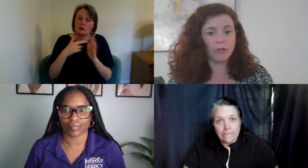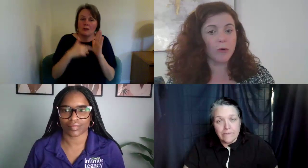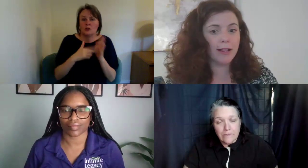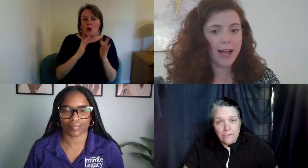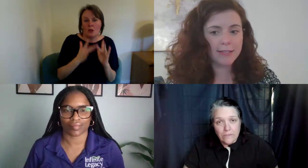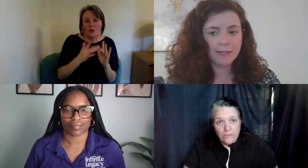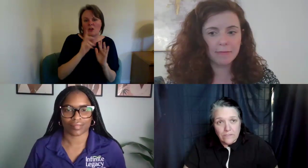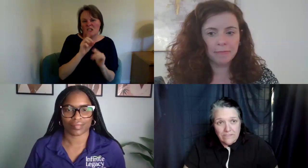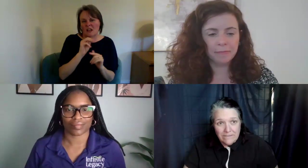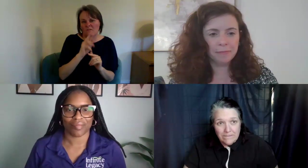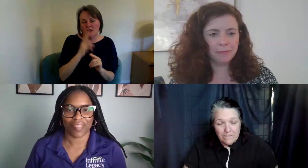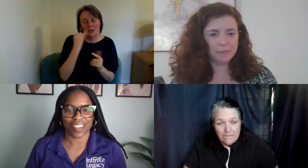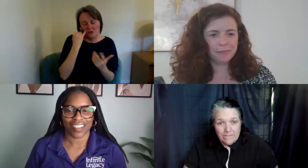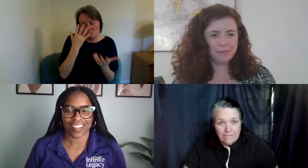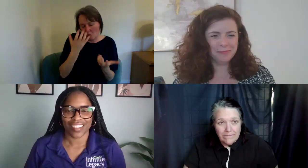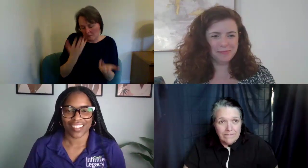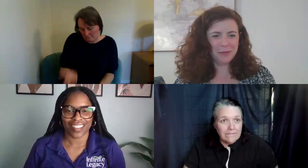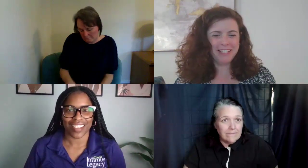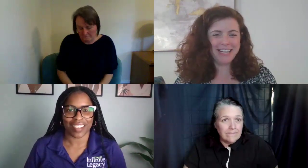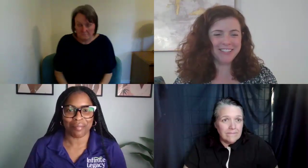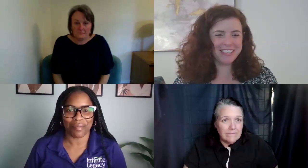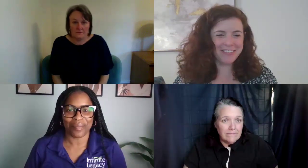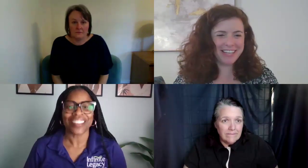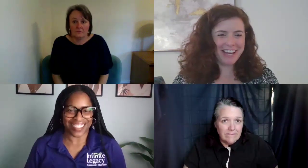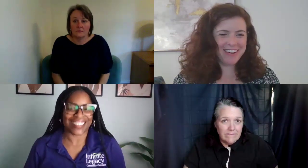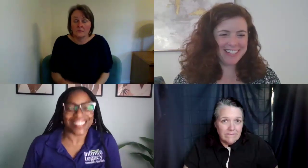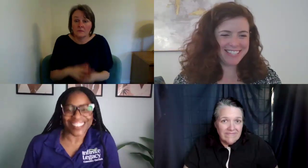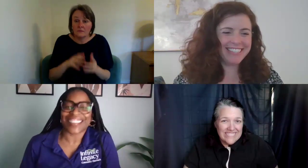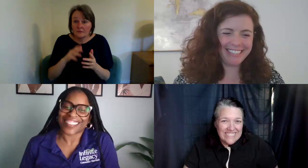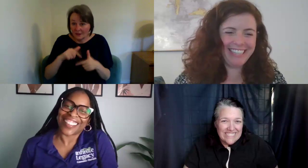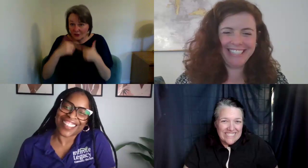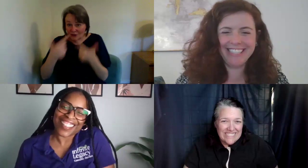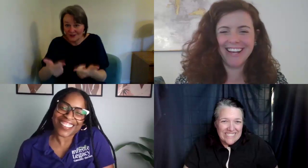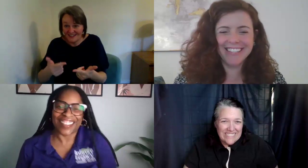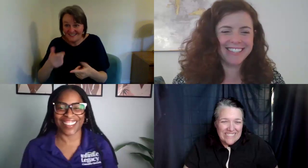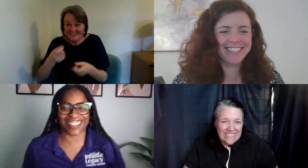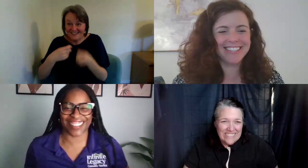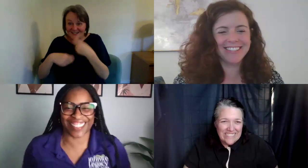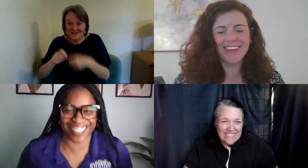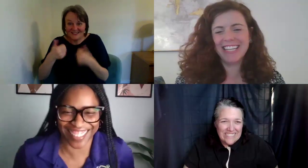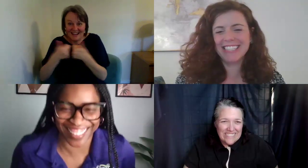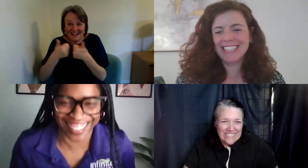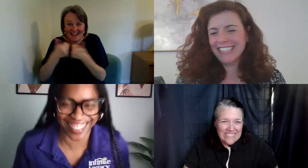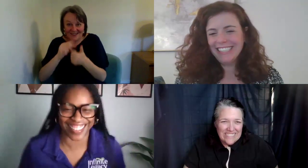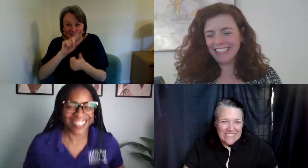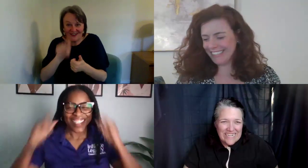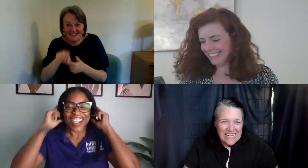so inclined. You want to take the Transplant Games question, Ieesha?